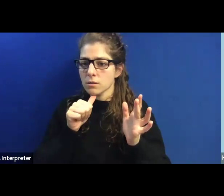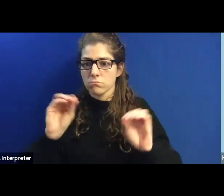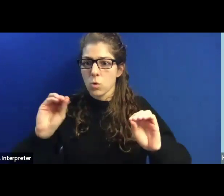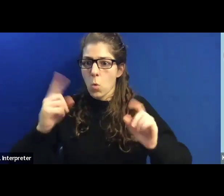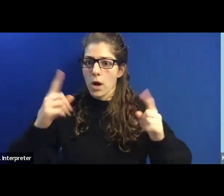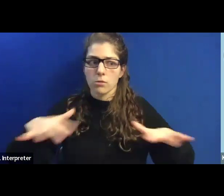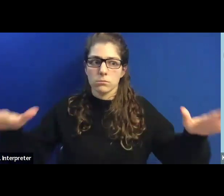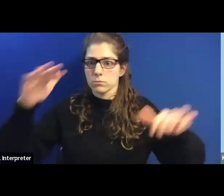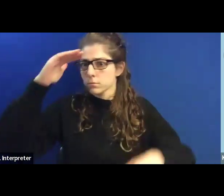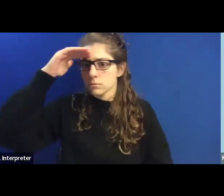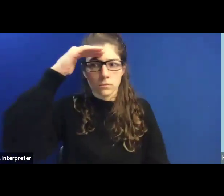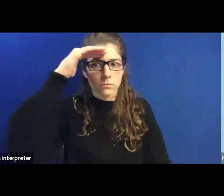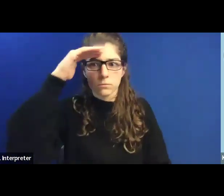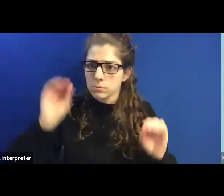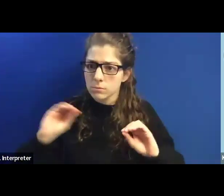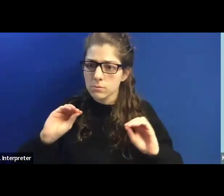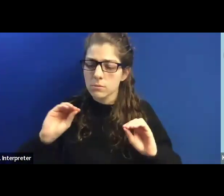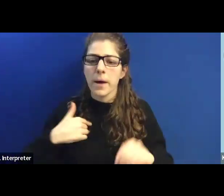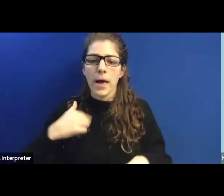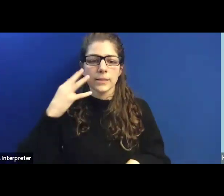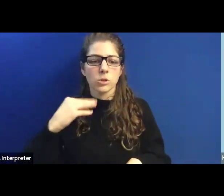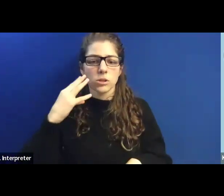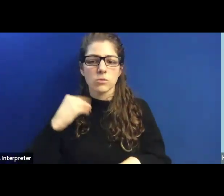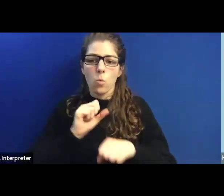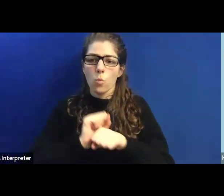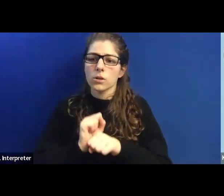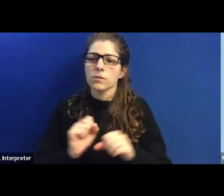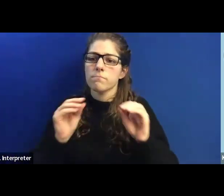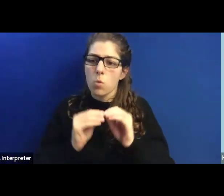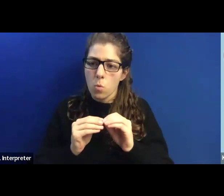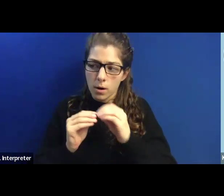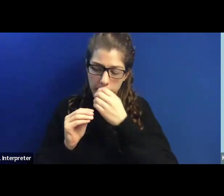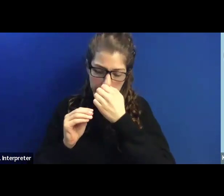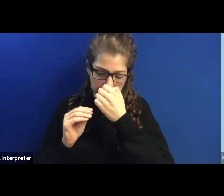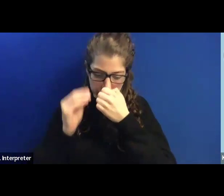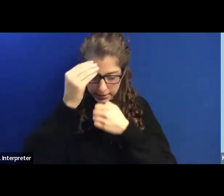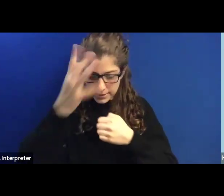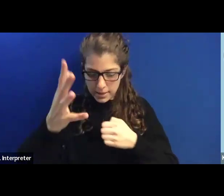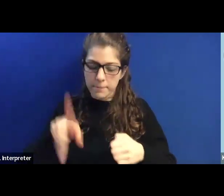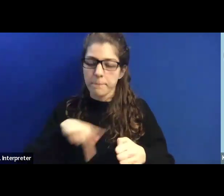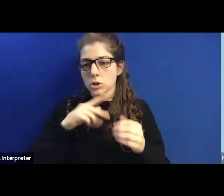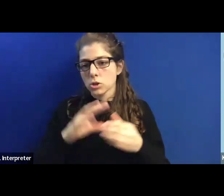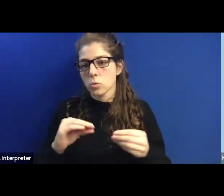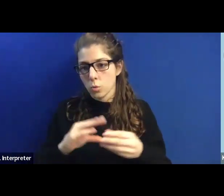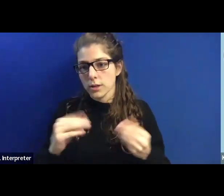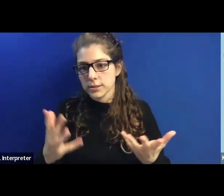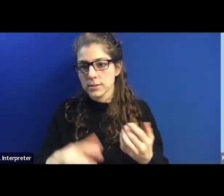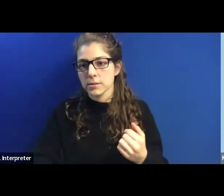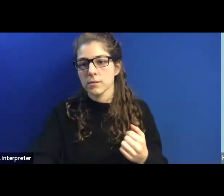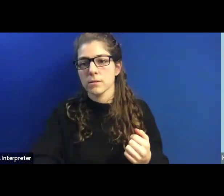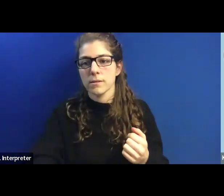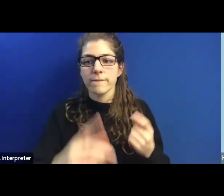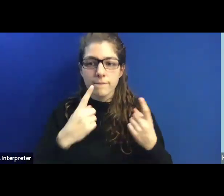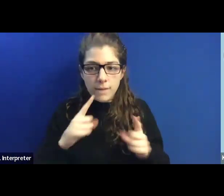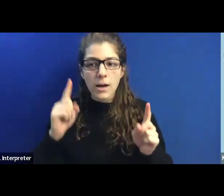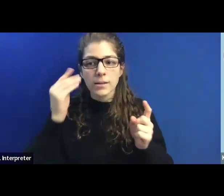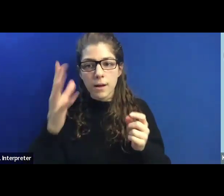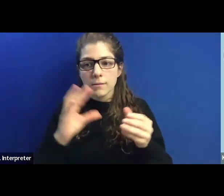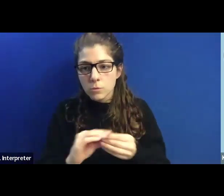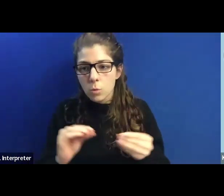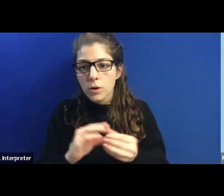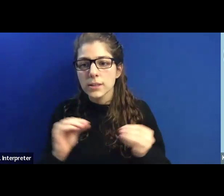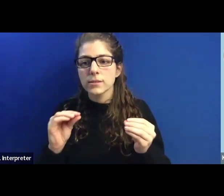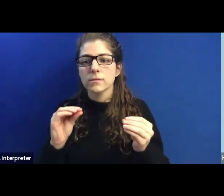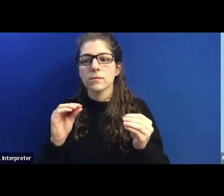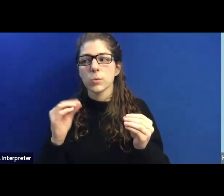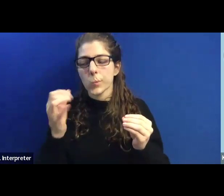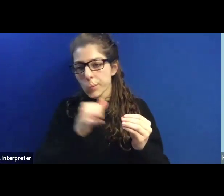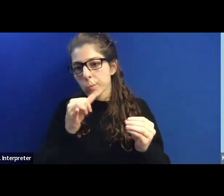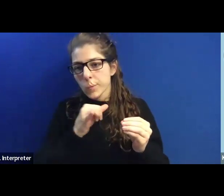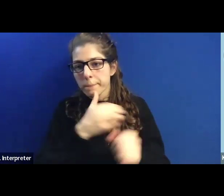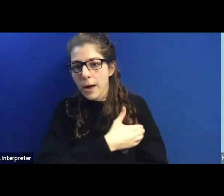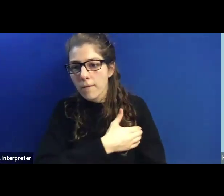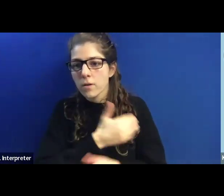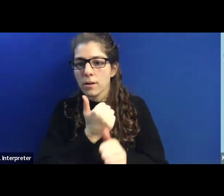In my experience, what works more is telling personal stories. Finally telling stories, storytelling is very powerful. Everyone is attracted to them.